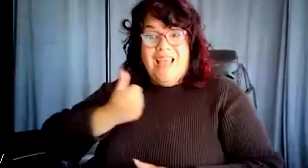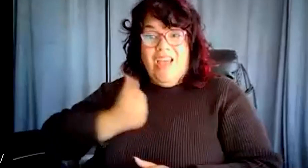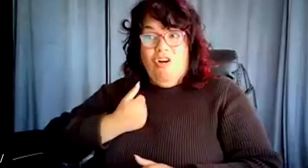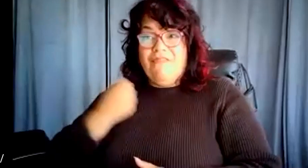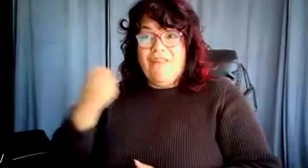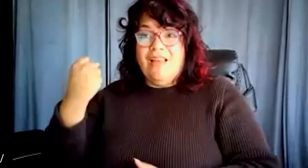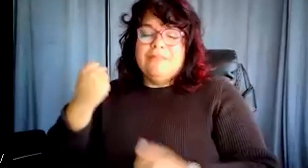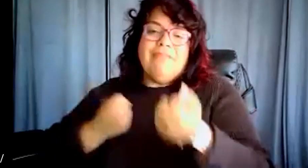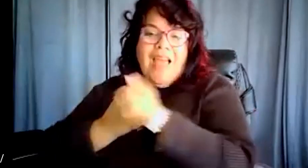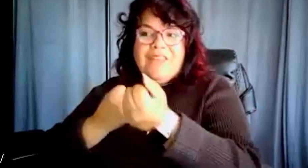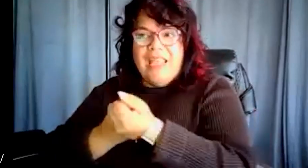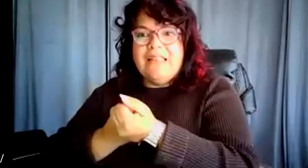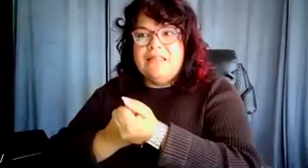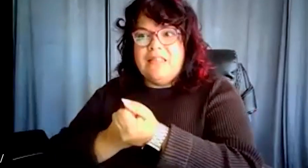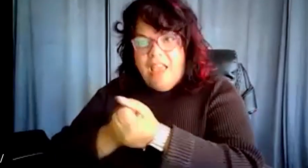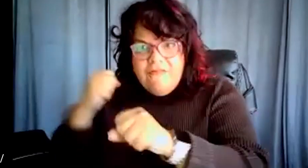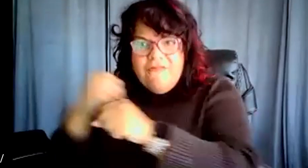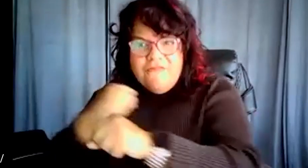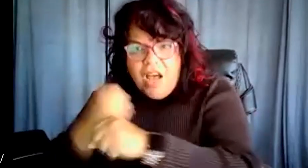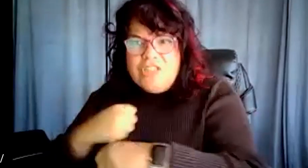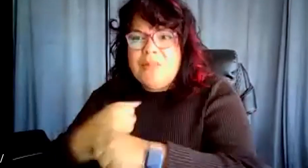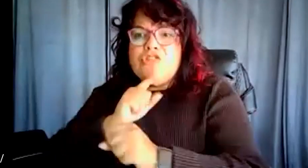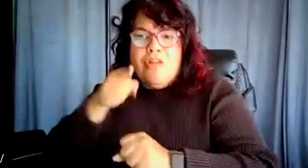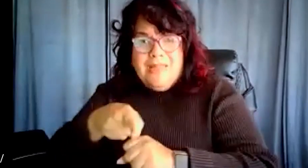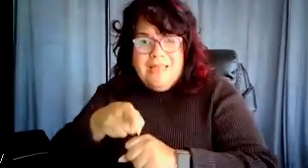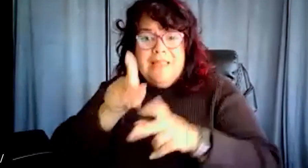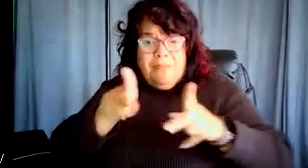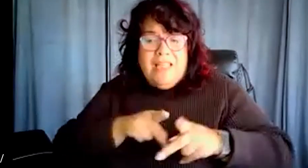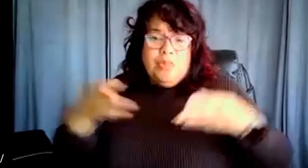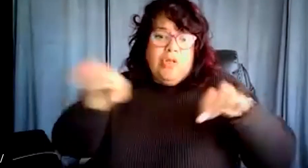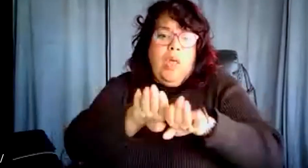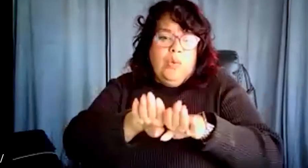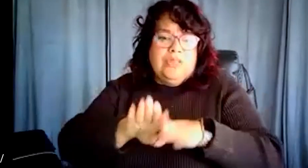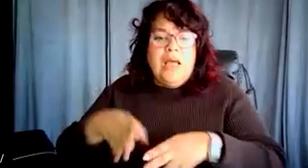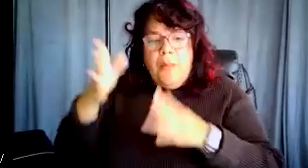So, for example, a gentleman named Bernard Carabello, who was a resident of Willowbrook